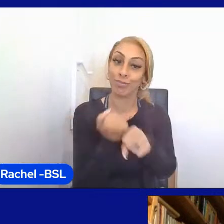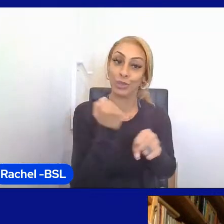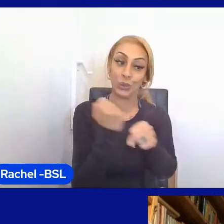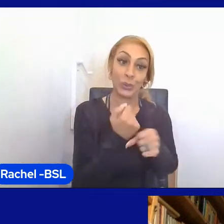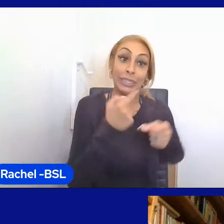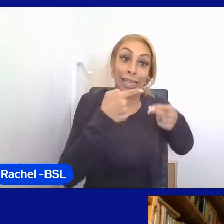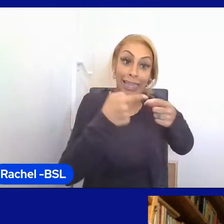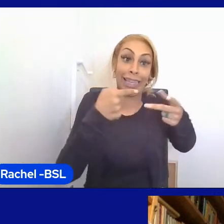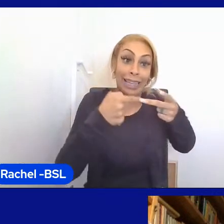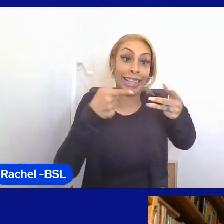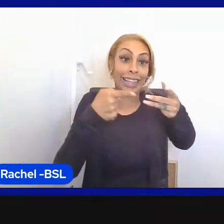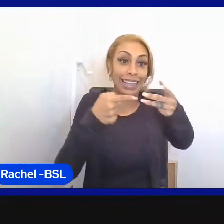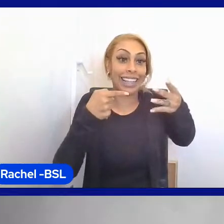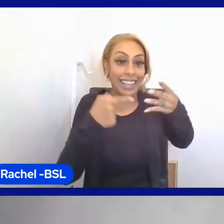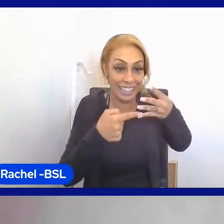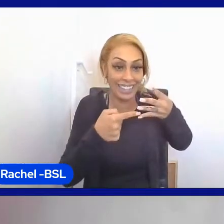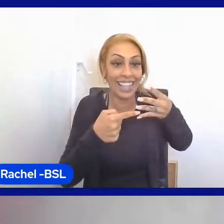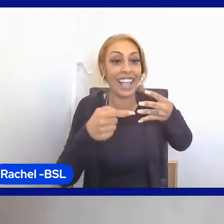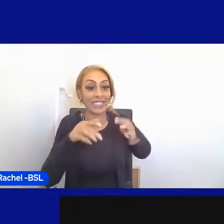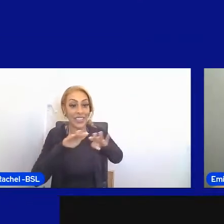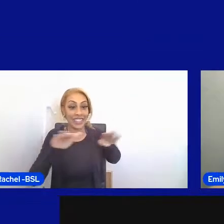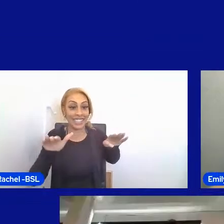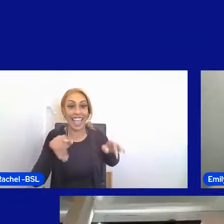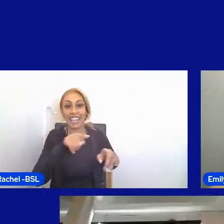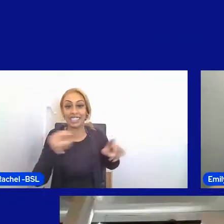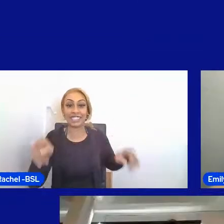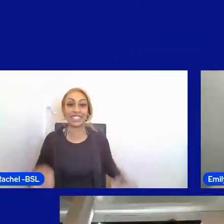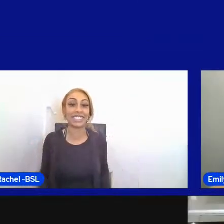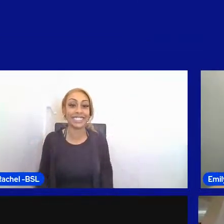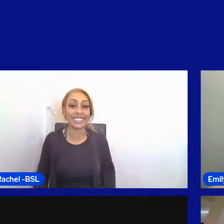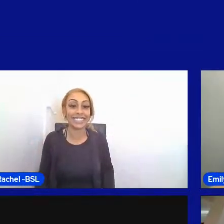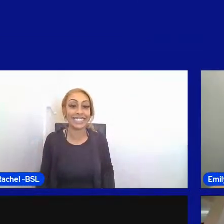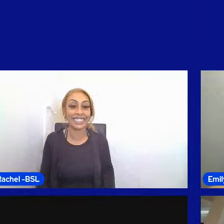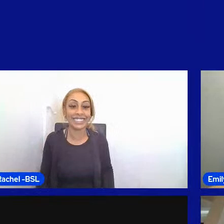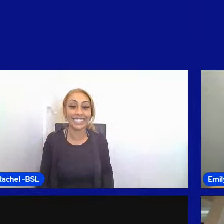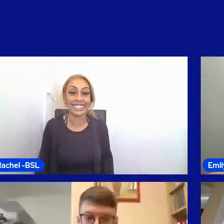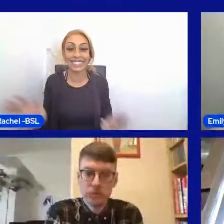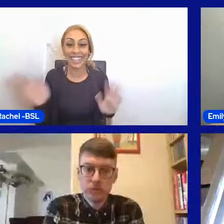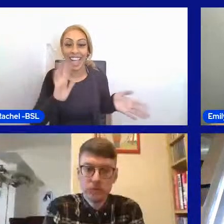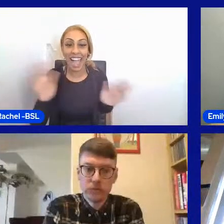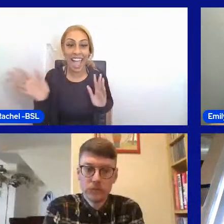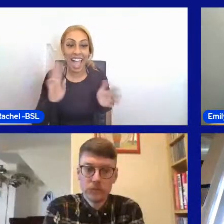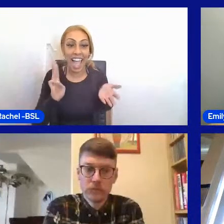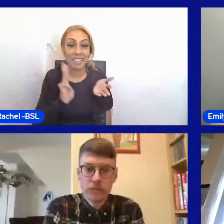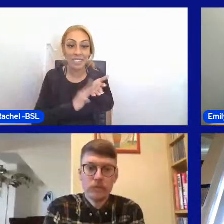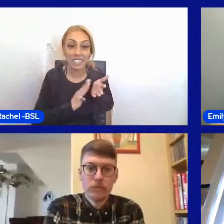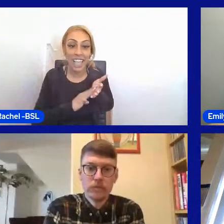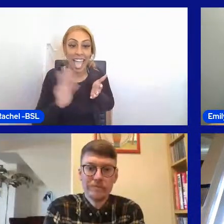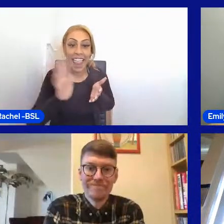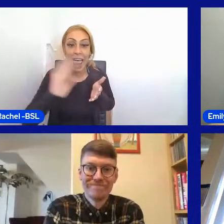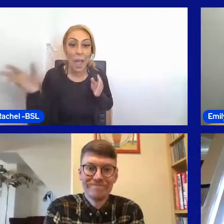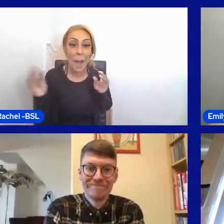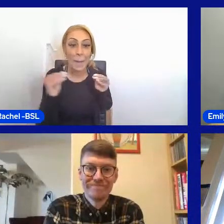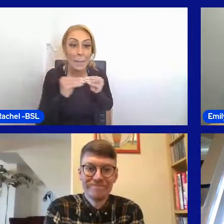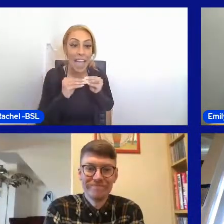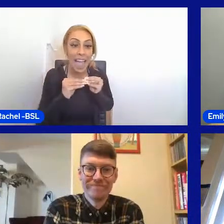I will bring in some of the makers in those projects now, so we are going to be able to have